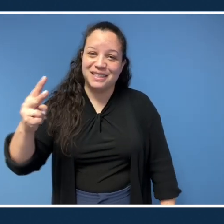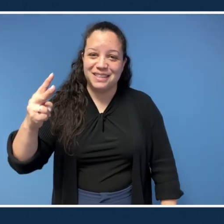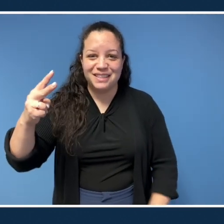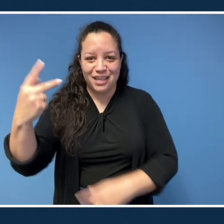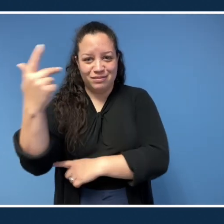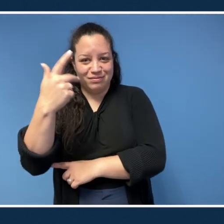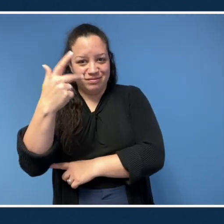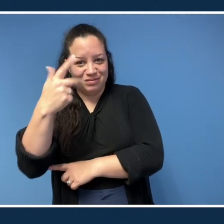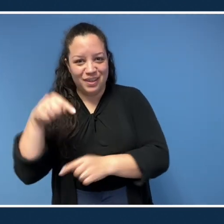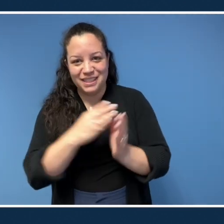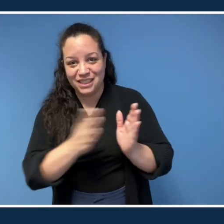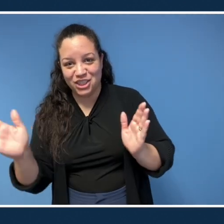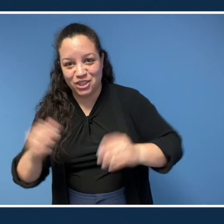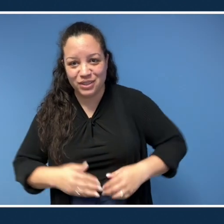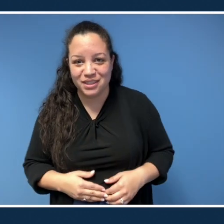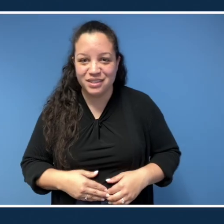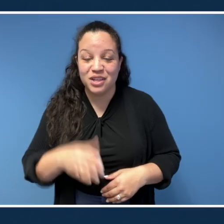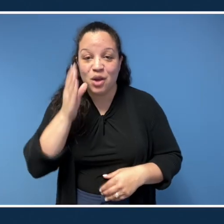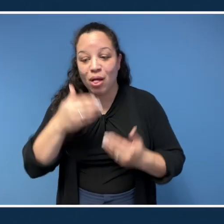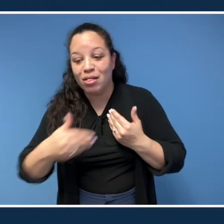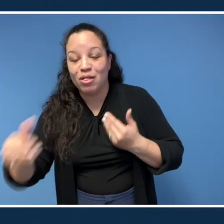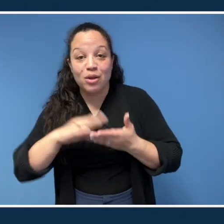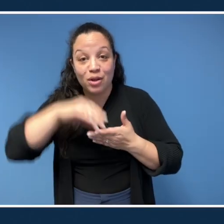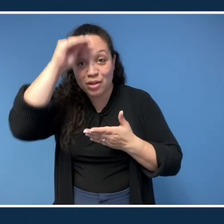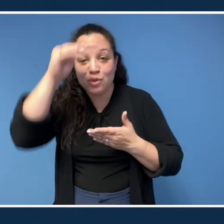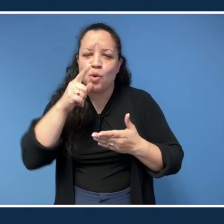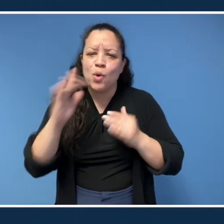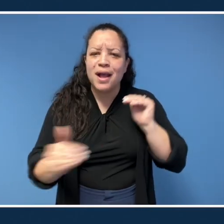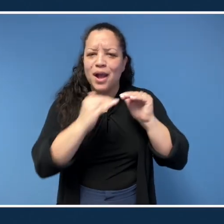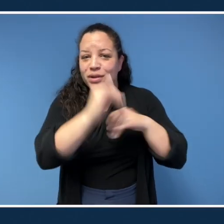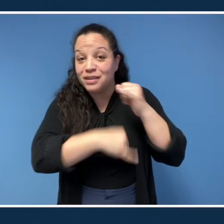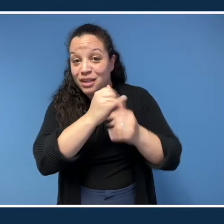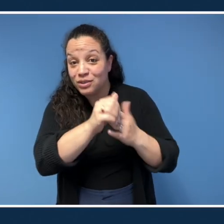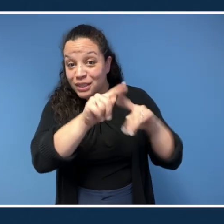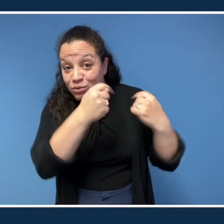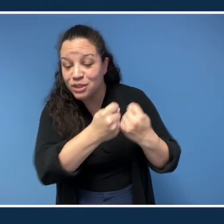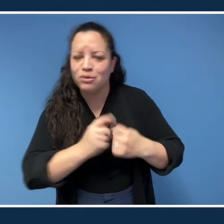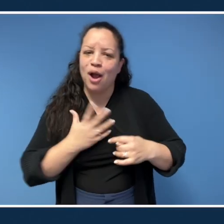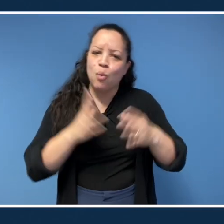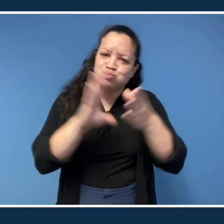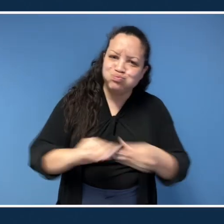you're going to get to know the equity and international leadership team, our stories, our strategies, and the road ahead.